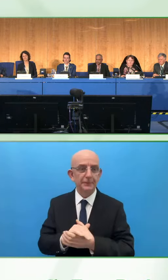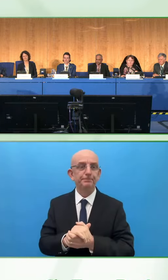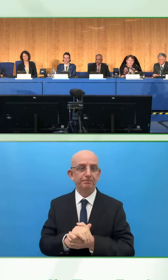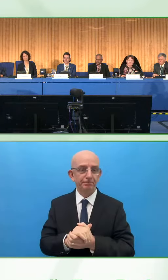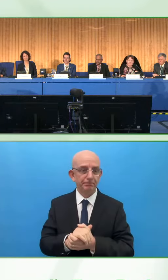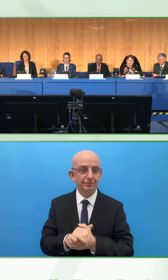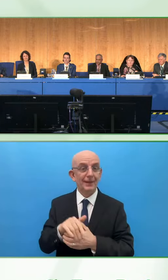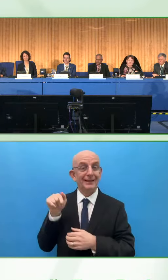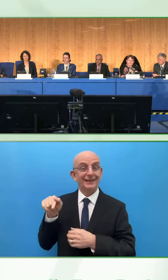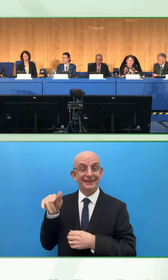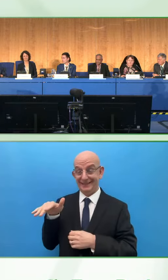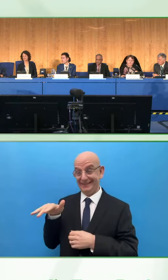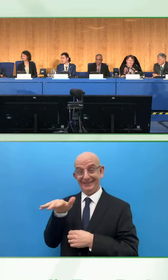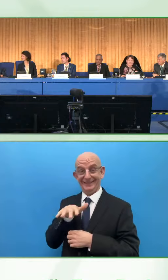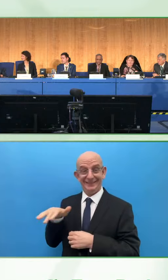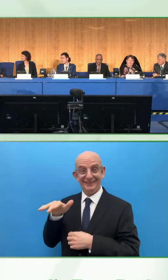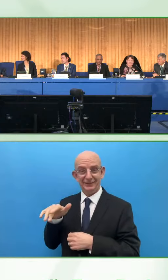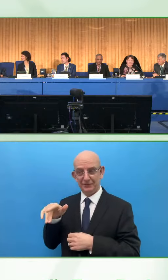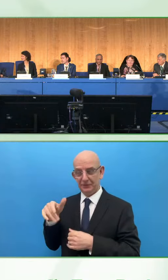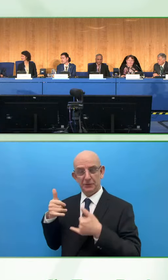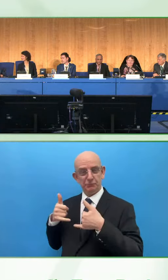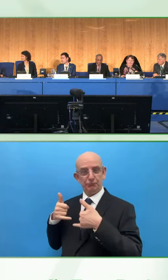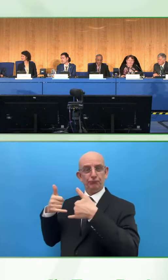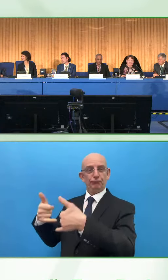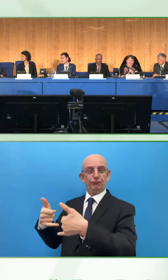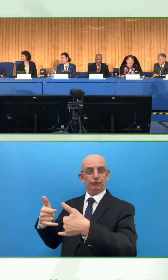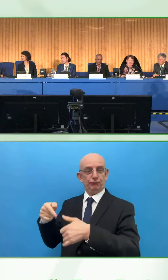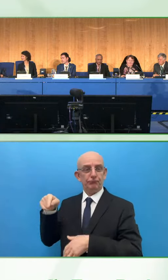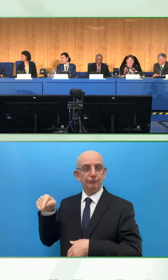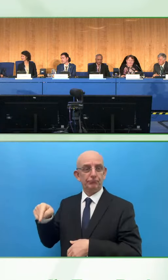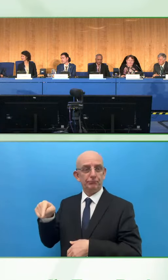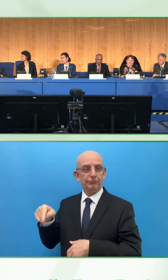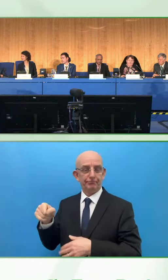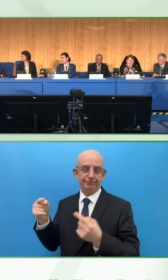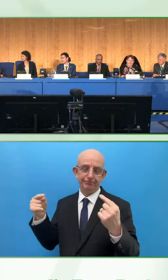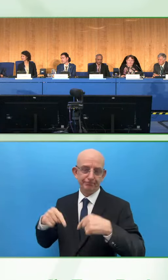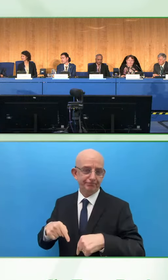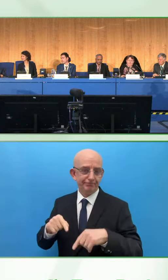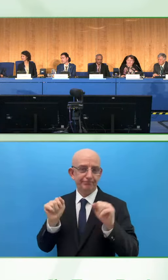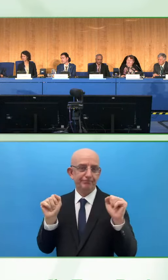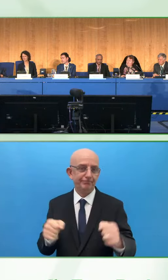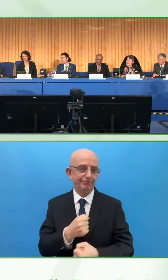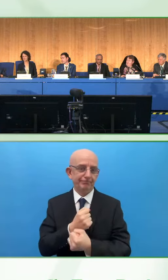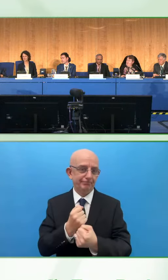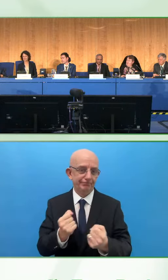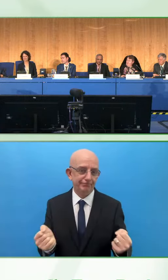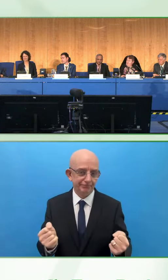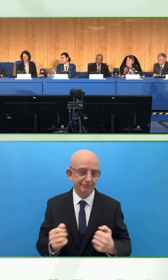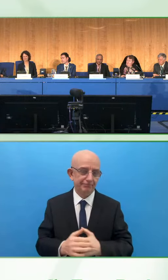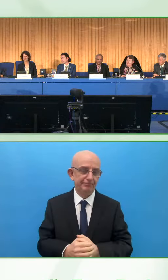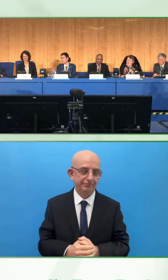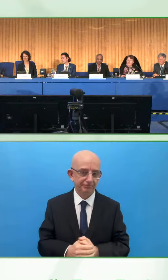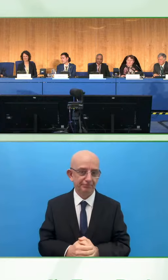But to start with, we will see the first video which won the award for the solution that